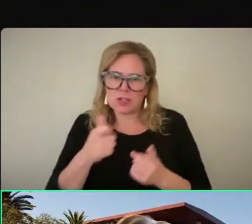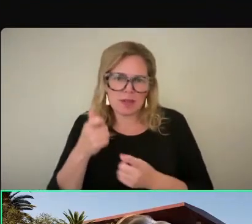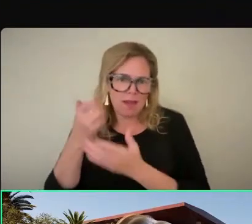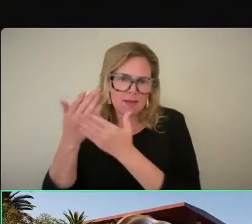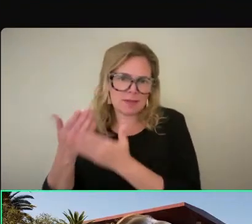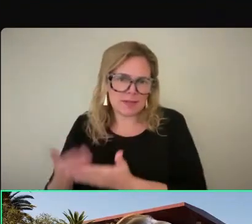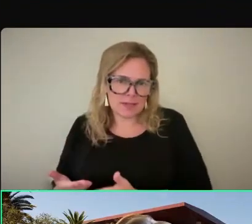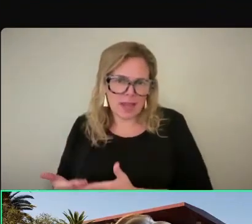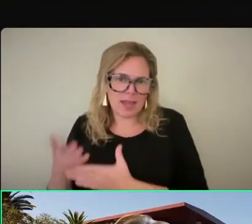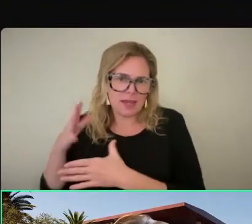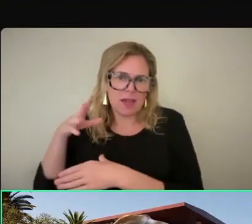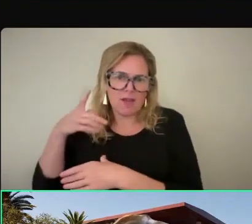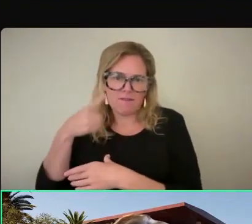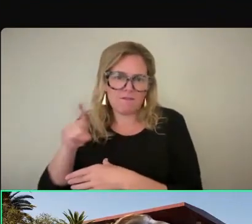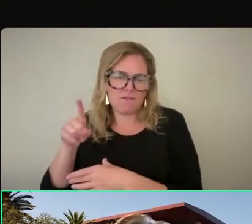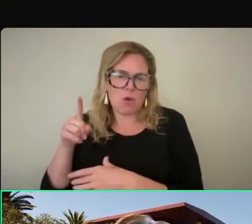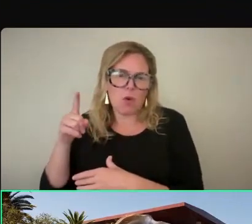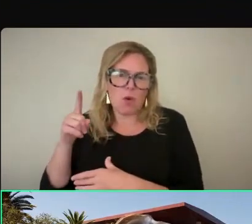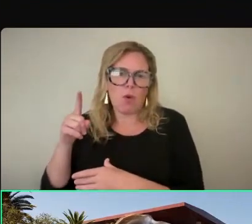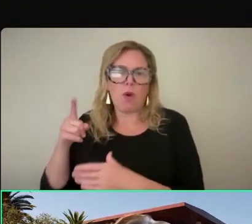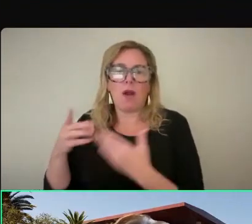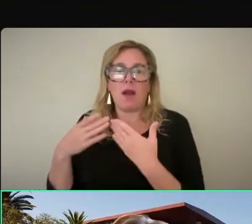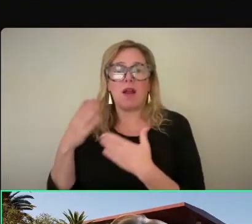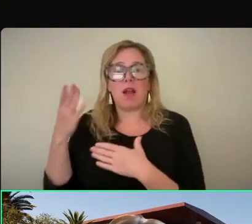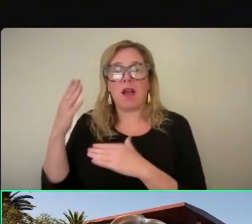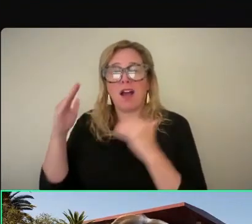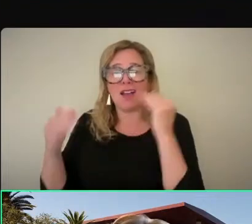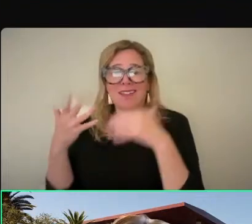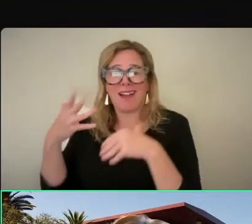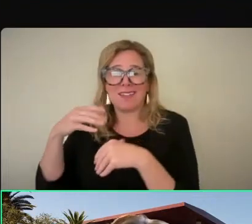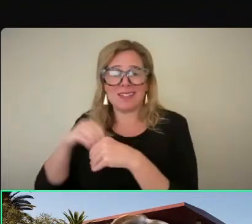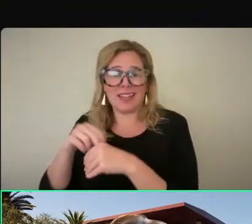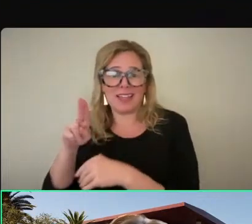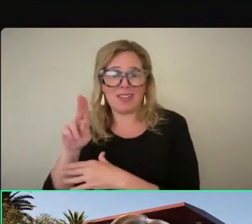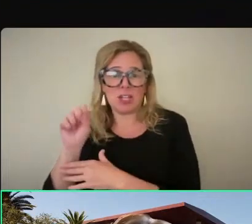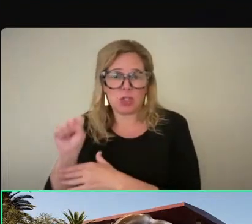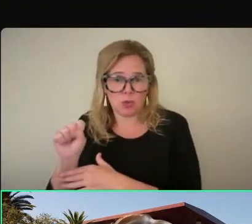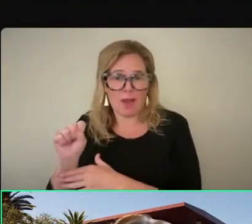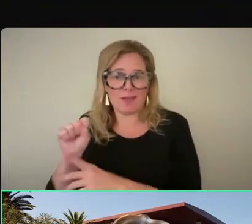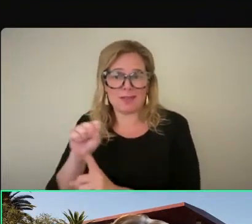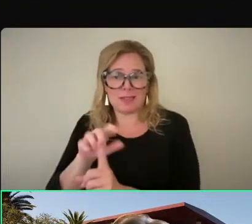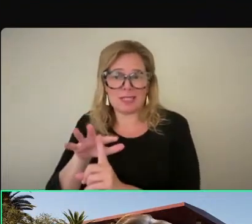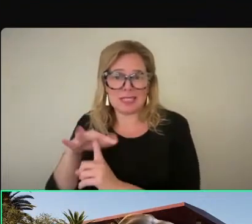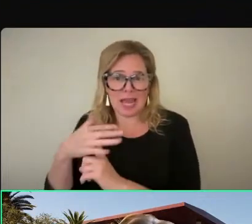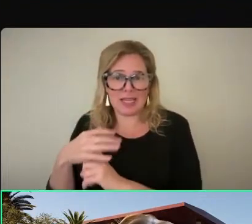There's only one published study that involves, we call it AIDD, or adults with IDD in the research